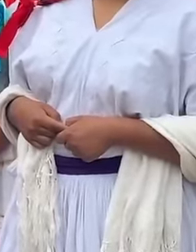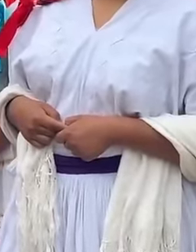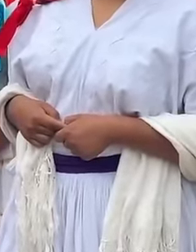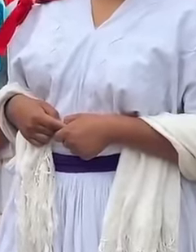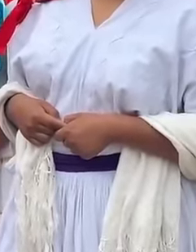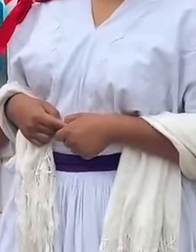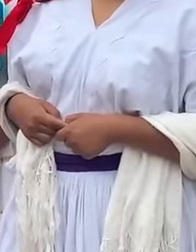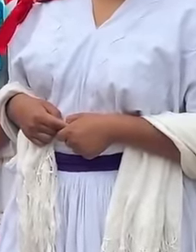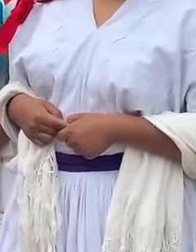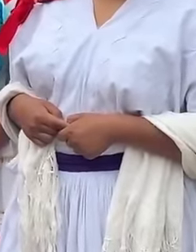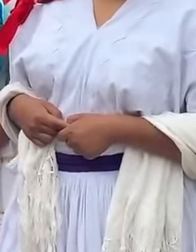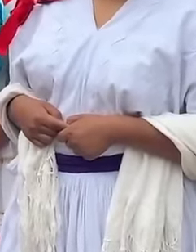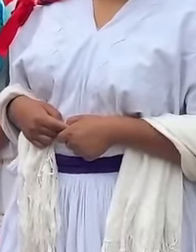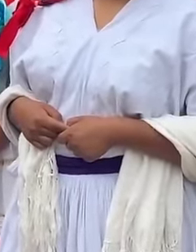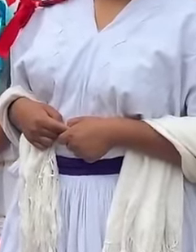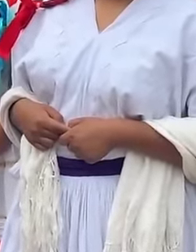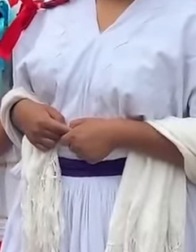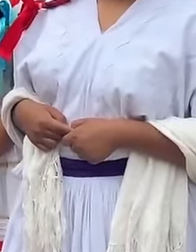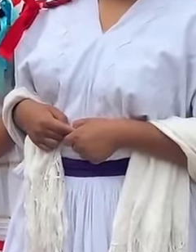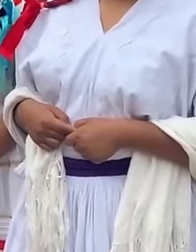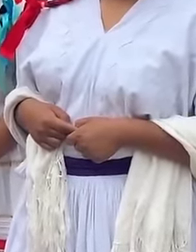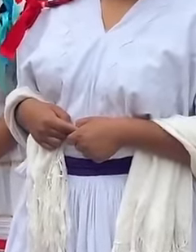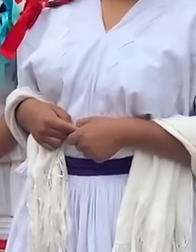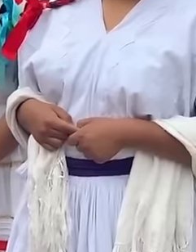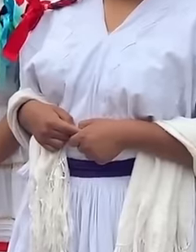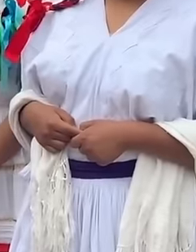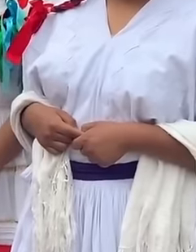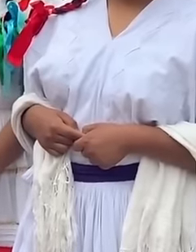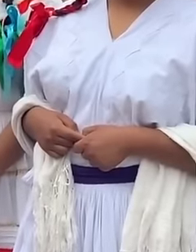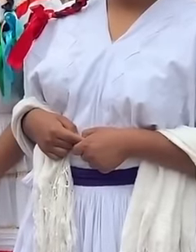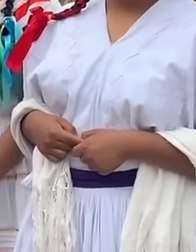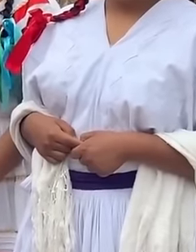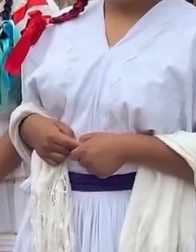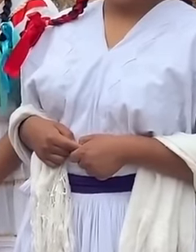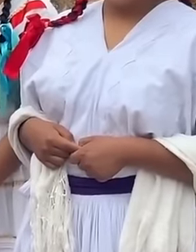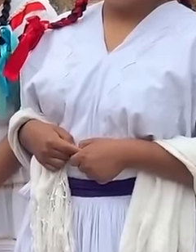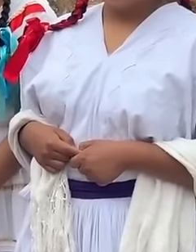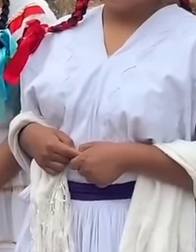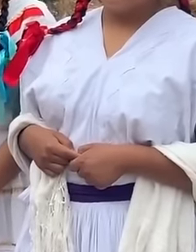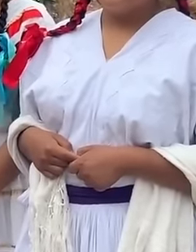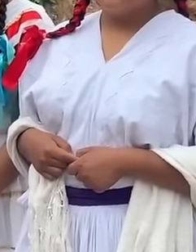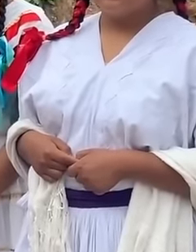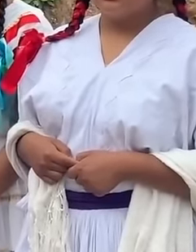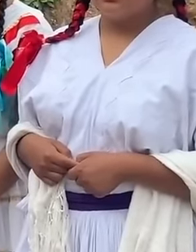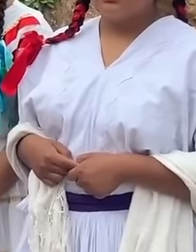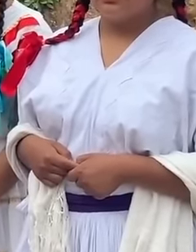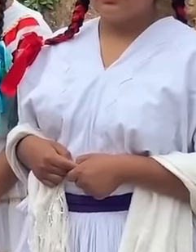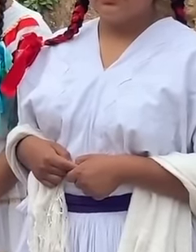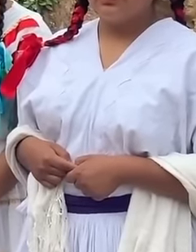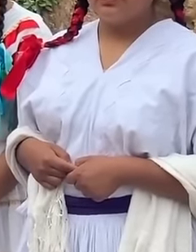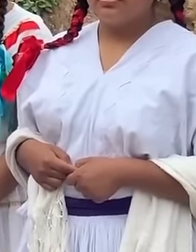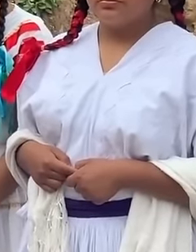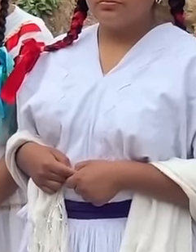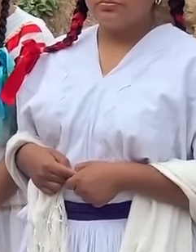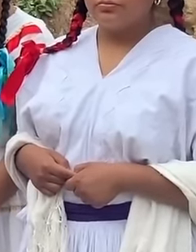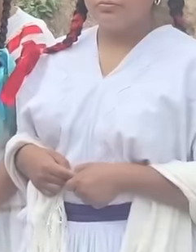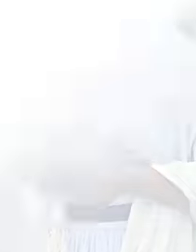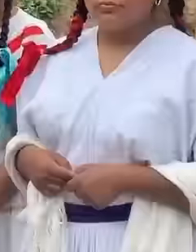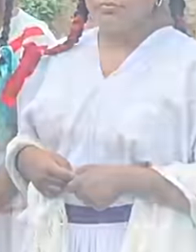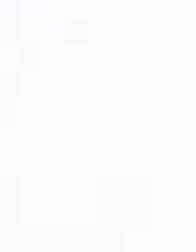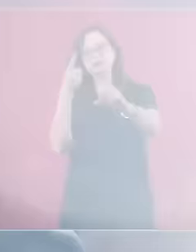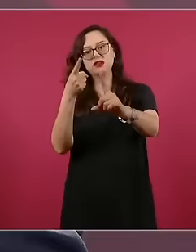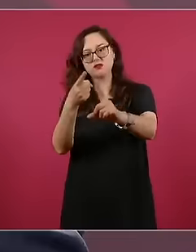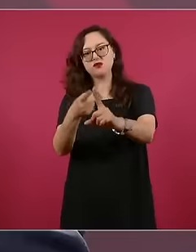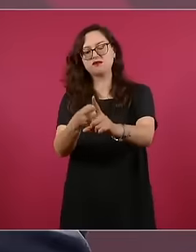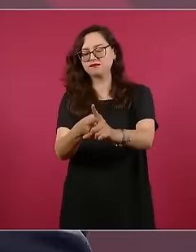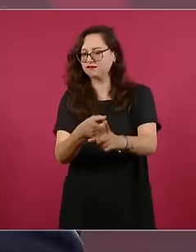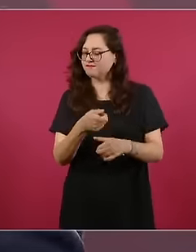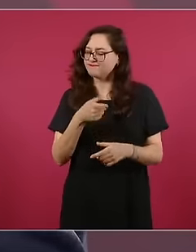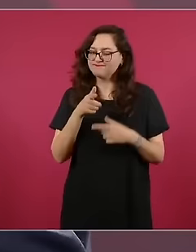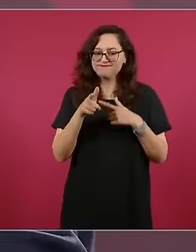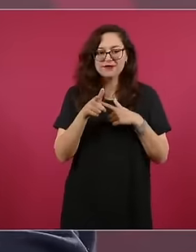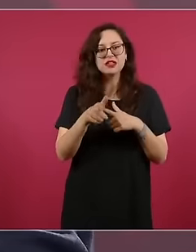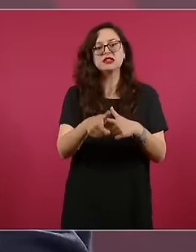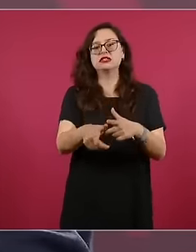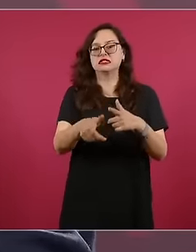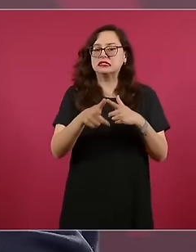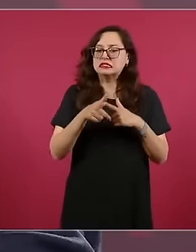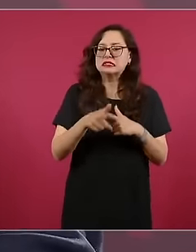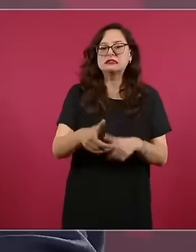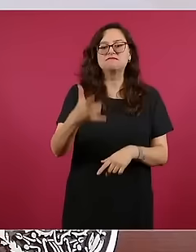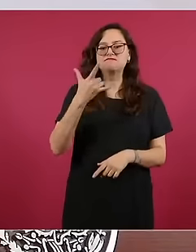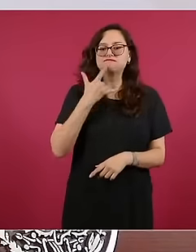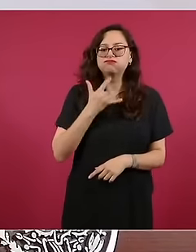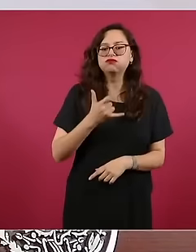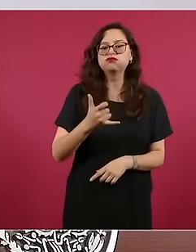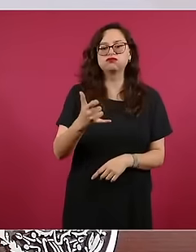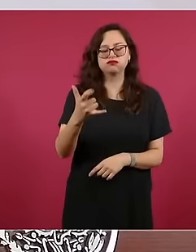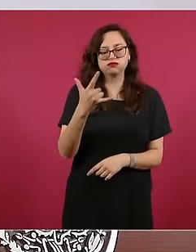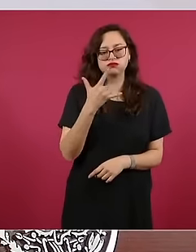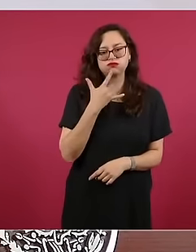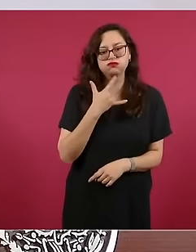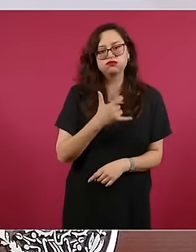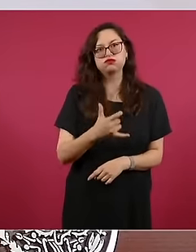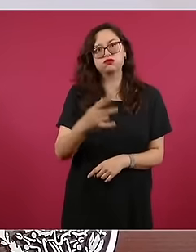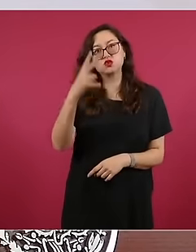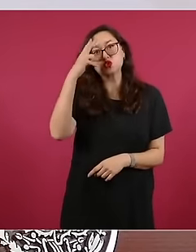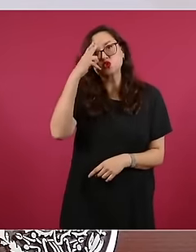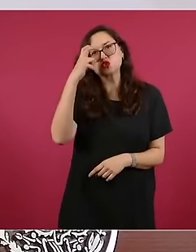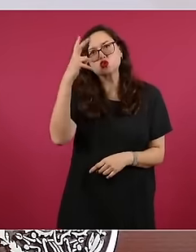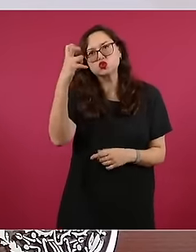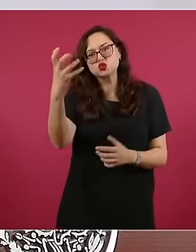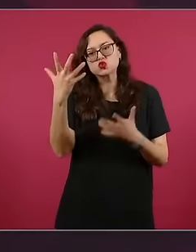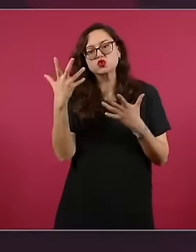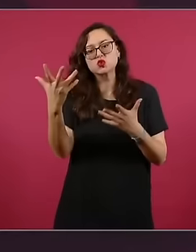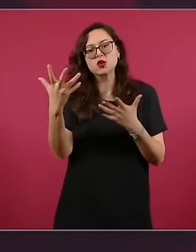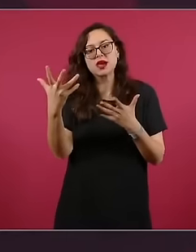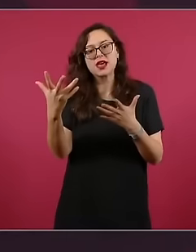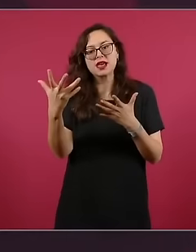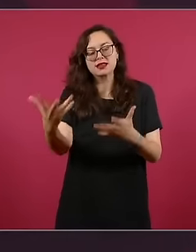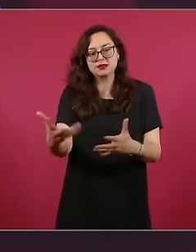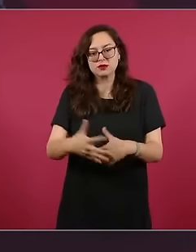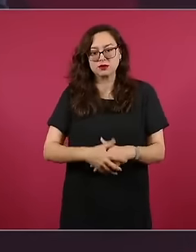you get up. and one goes towards the objective towards the ideal, the utopia, making the